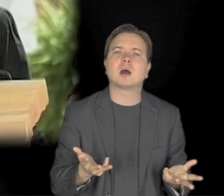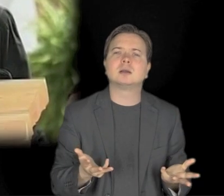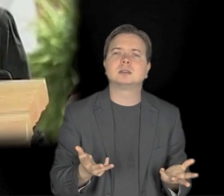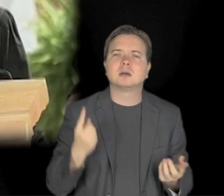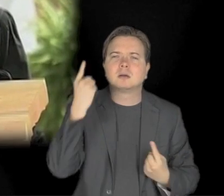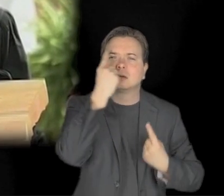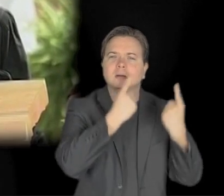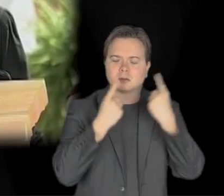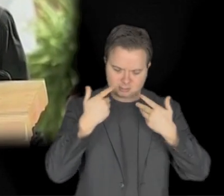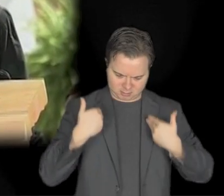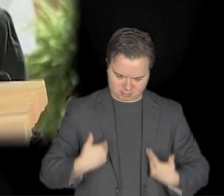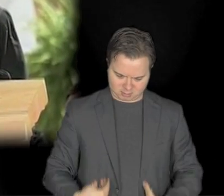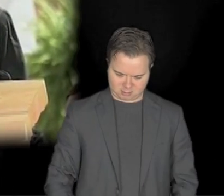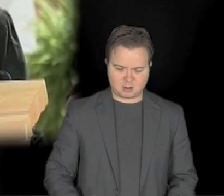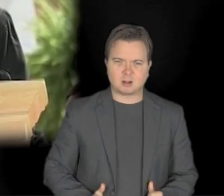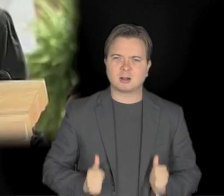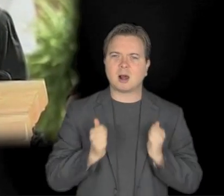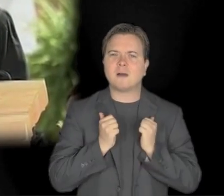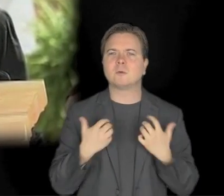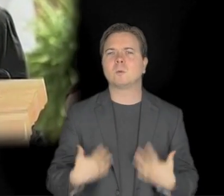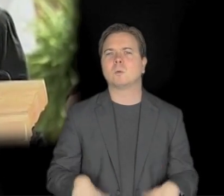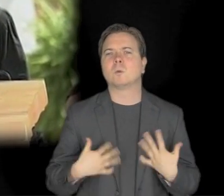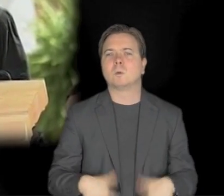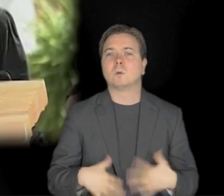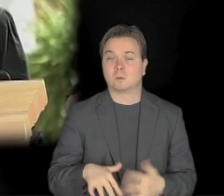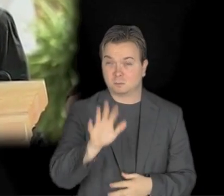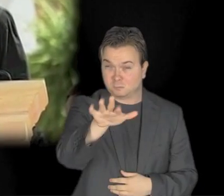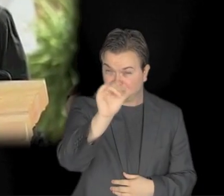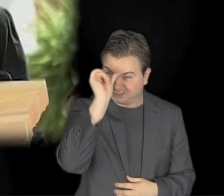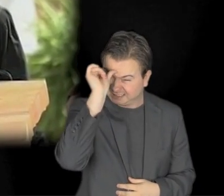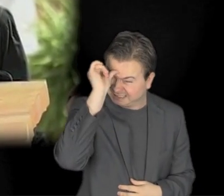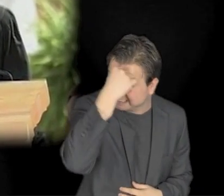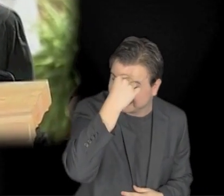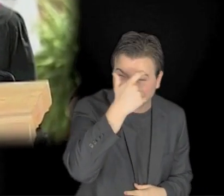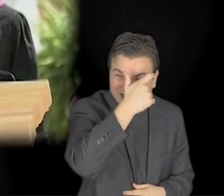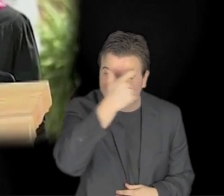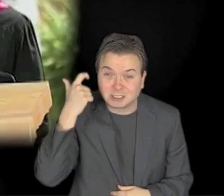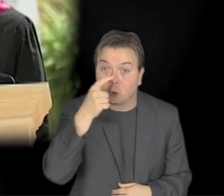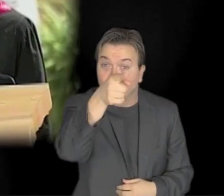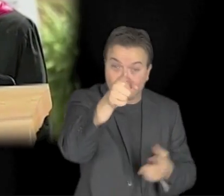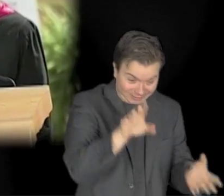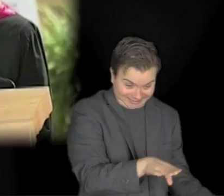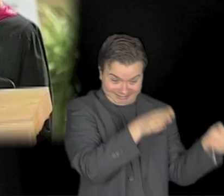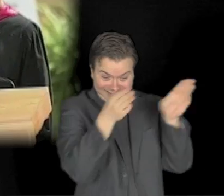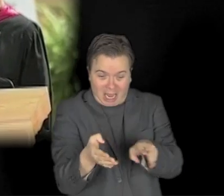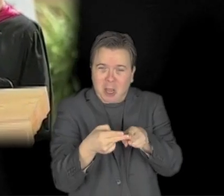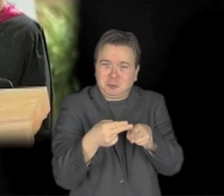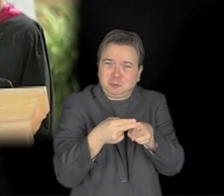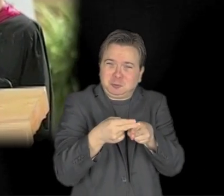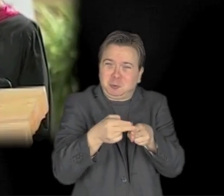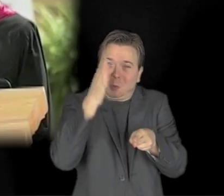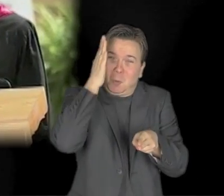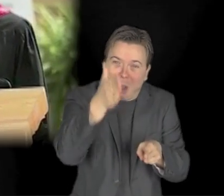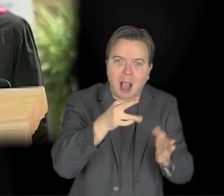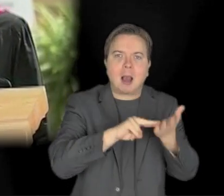Remembering that you are going to die is the best way I know to avoid the trap of thinking you have something to lose.